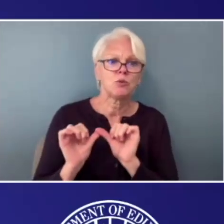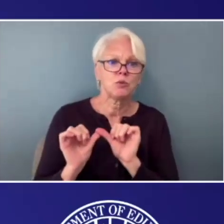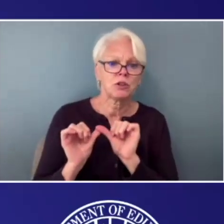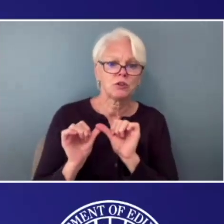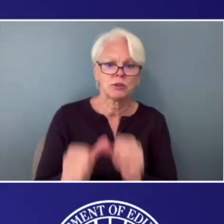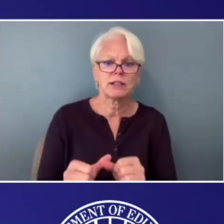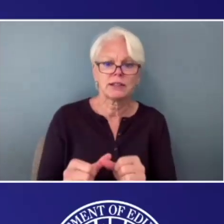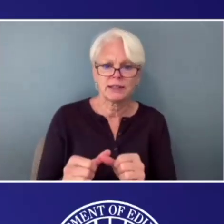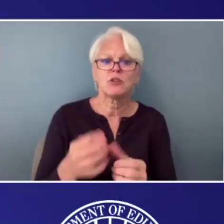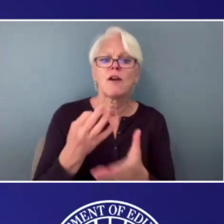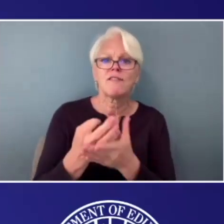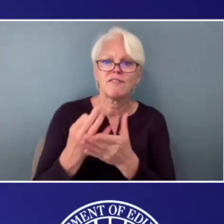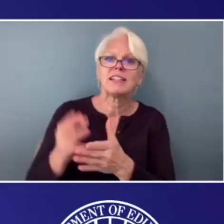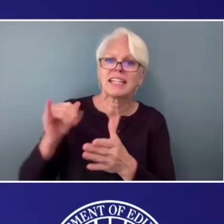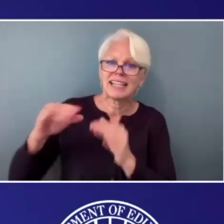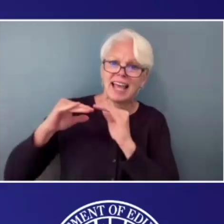those levels to complete their program.